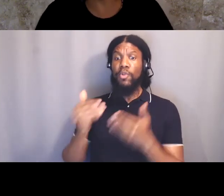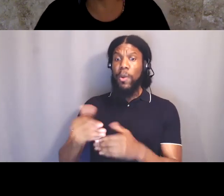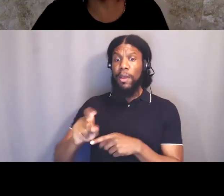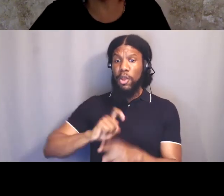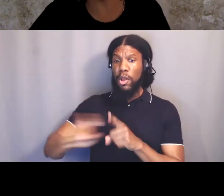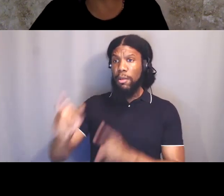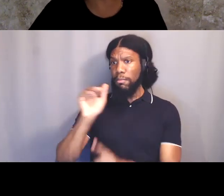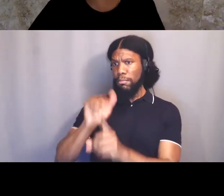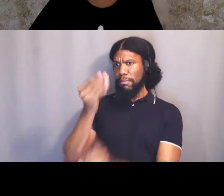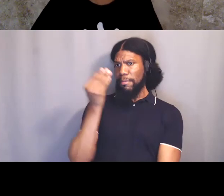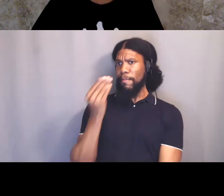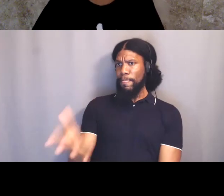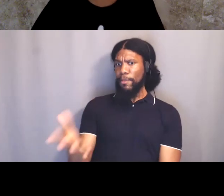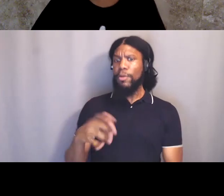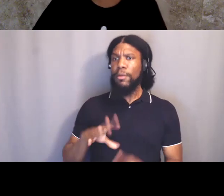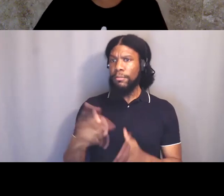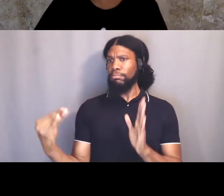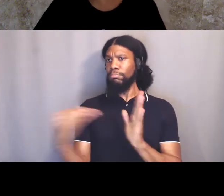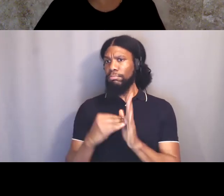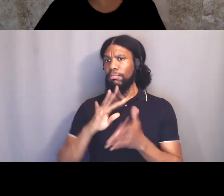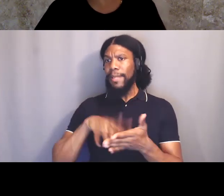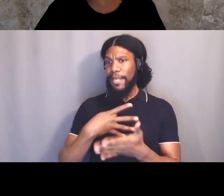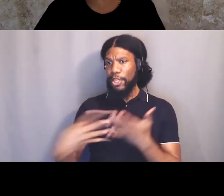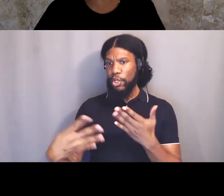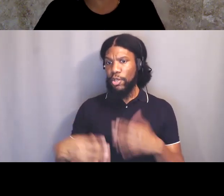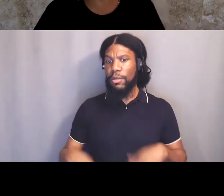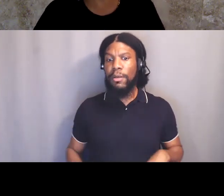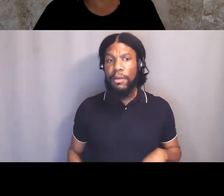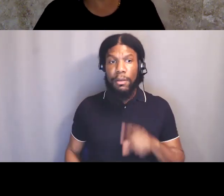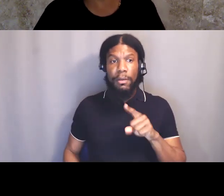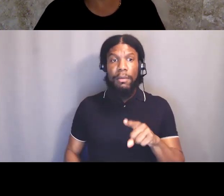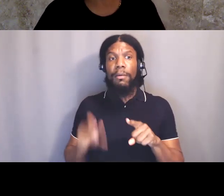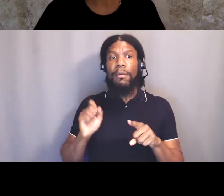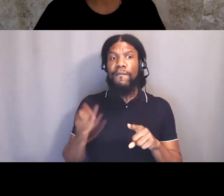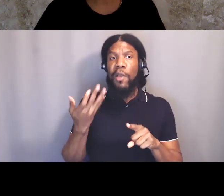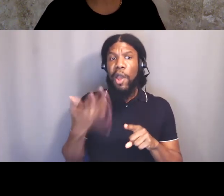You've seen this many times, if you've already done that, share it with five people and get them to sign.